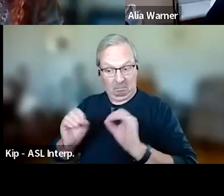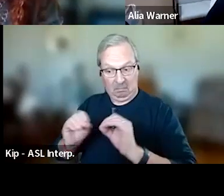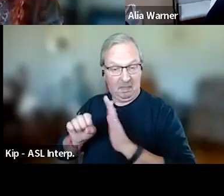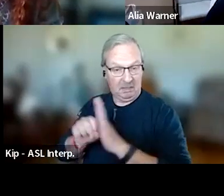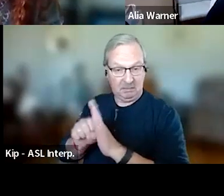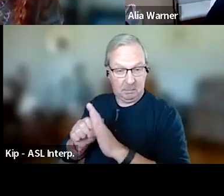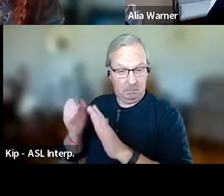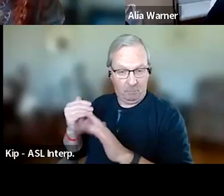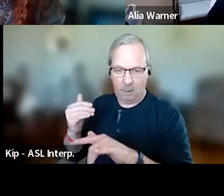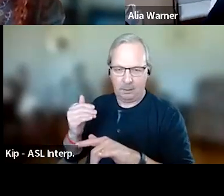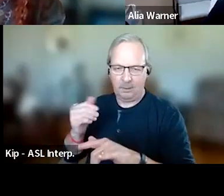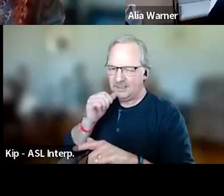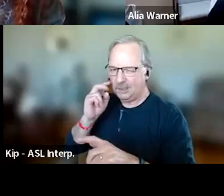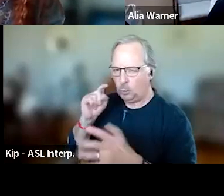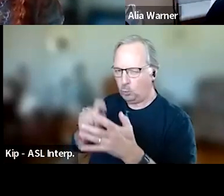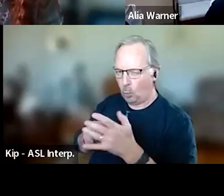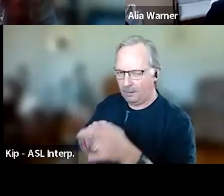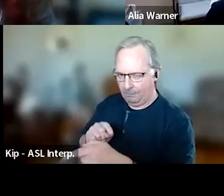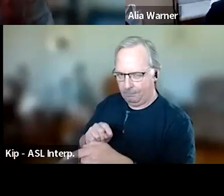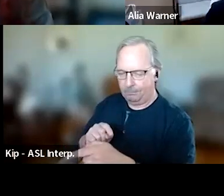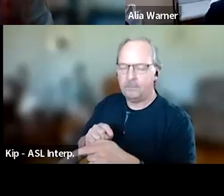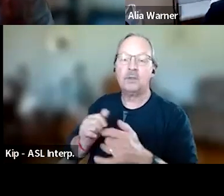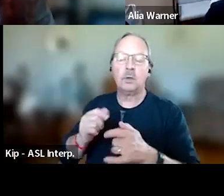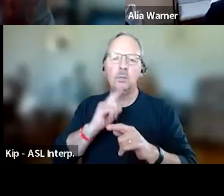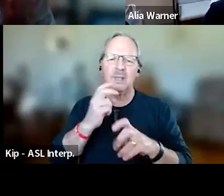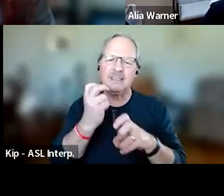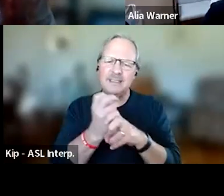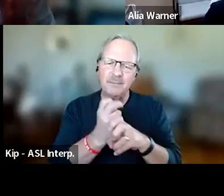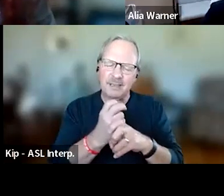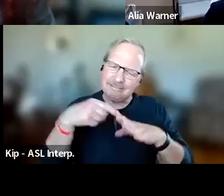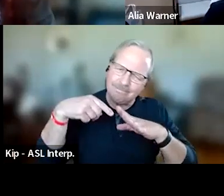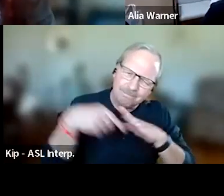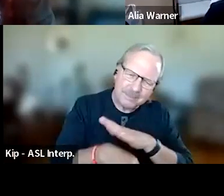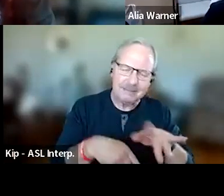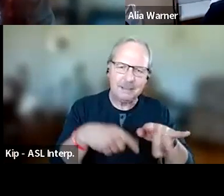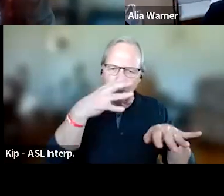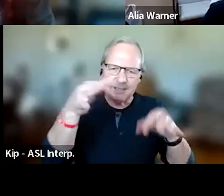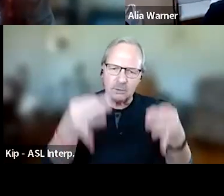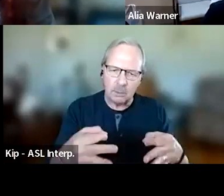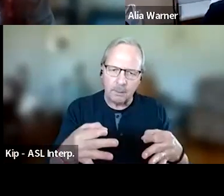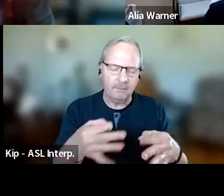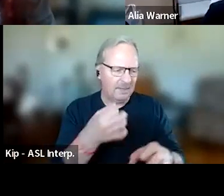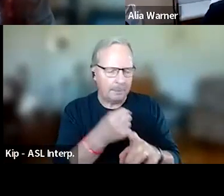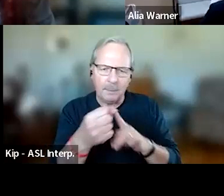at that time. So it can be really difficult acutely to determine if it's substance induced or not.